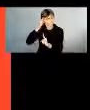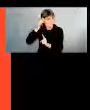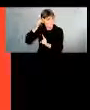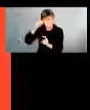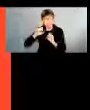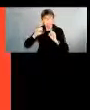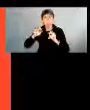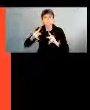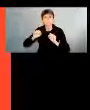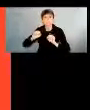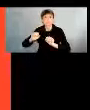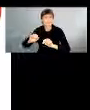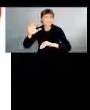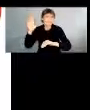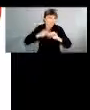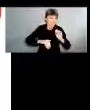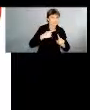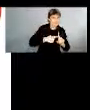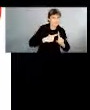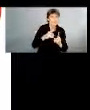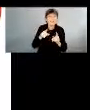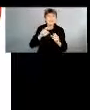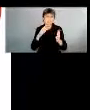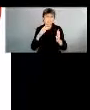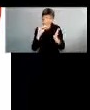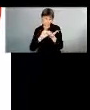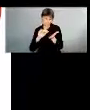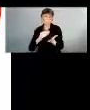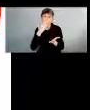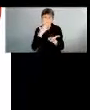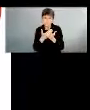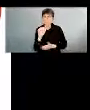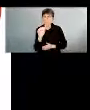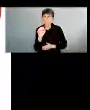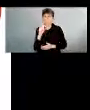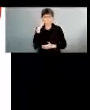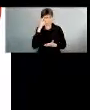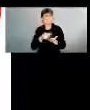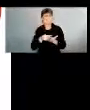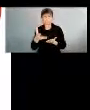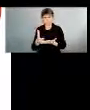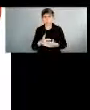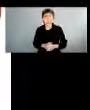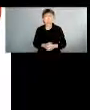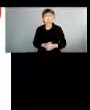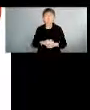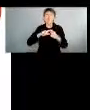things like this. When you apply, you’ll need to select a